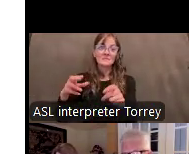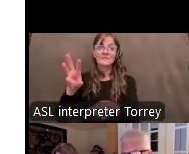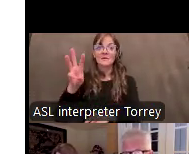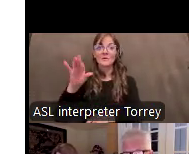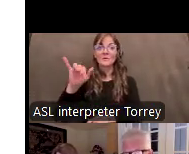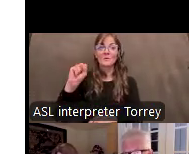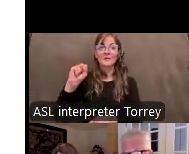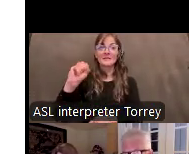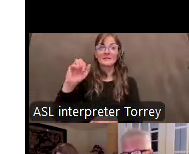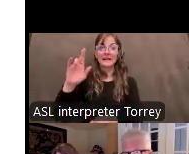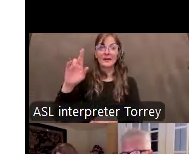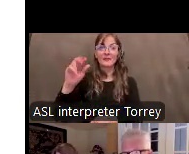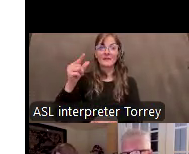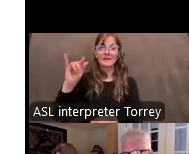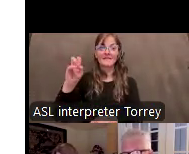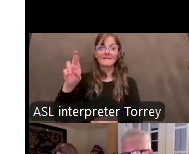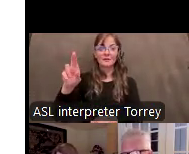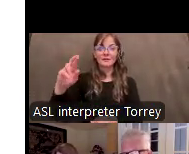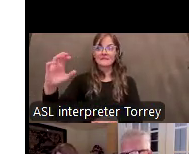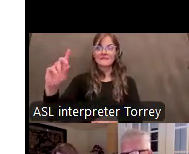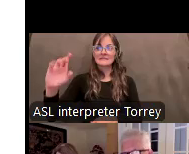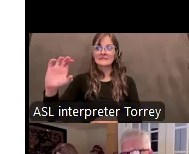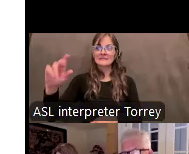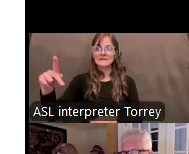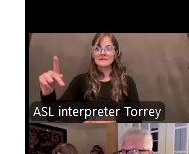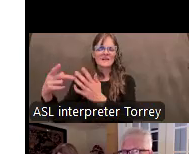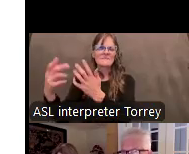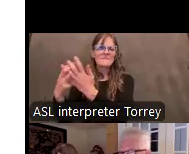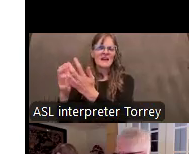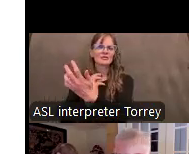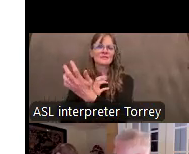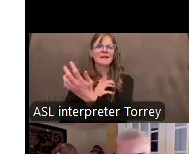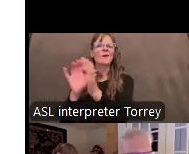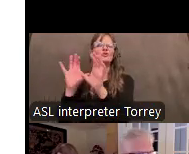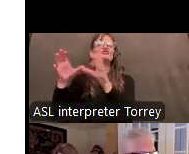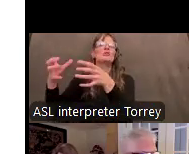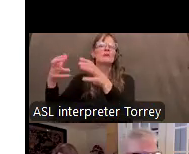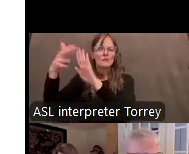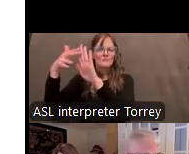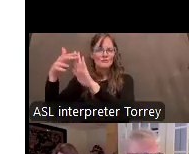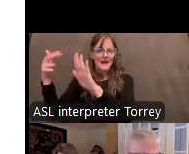Some of the other websites are WisCaregiver.com and WisCaregiverCNA.com.